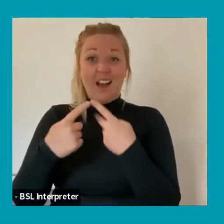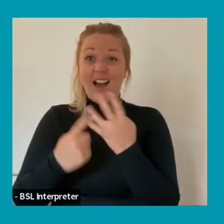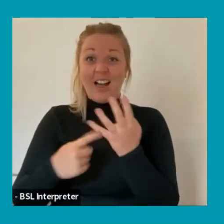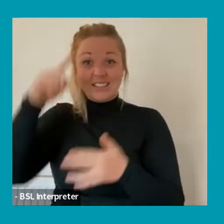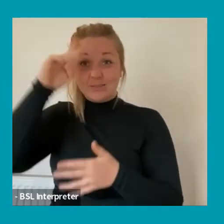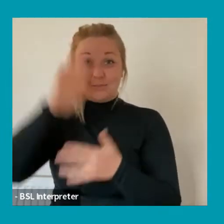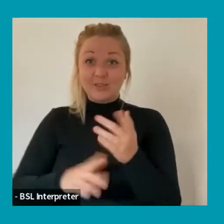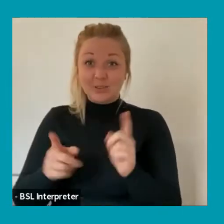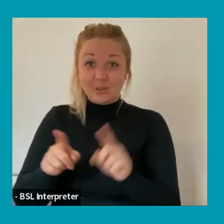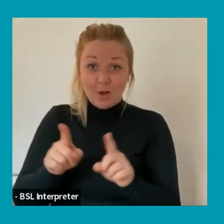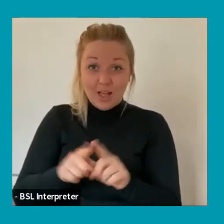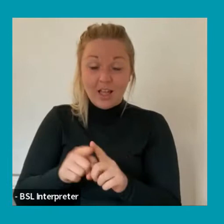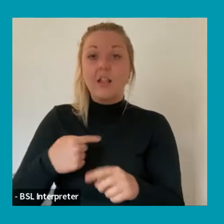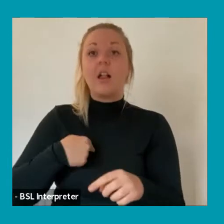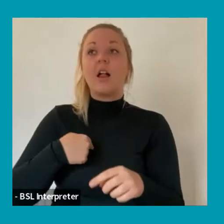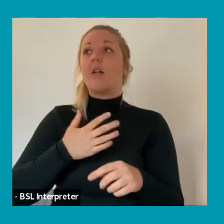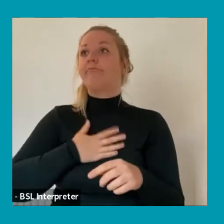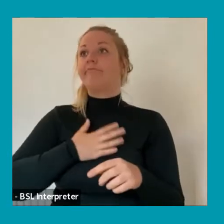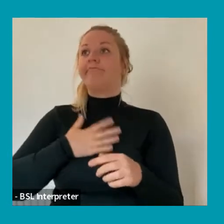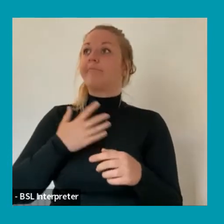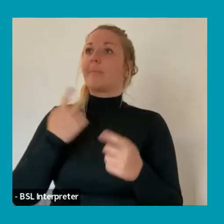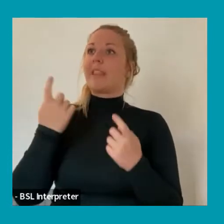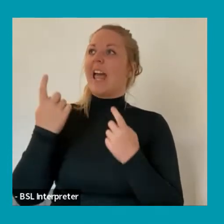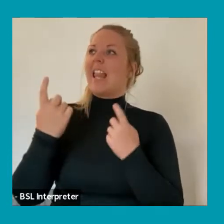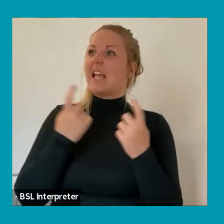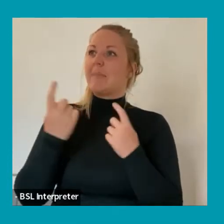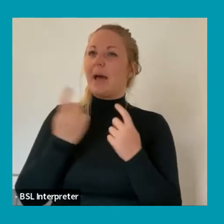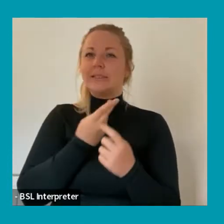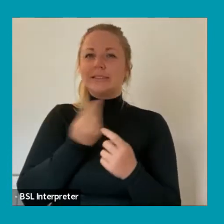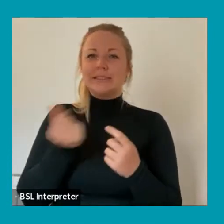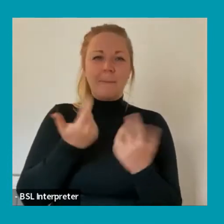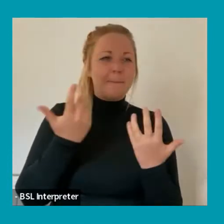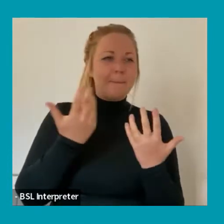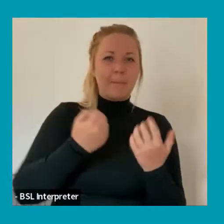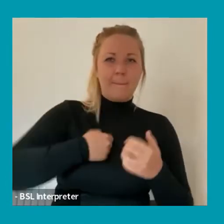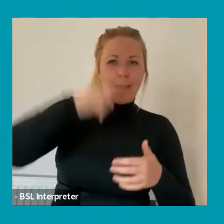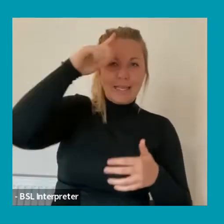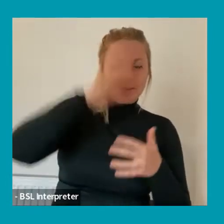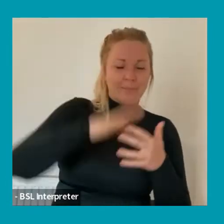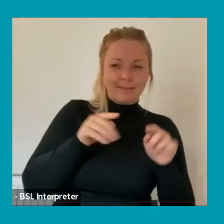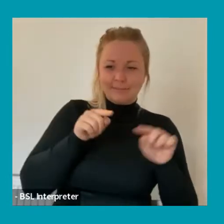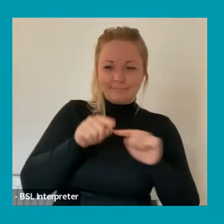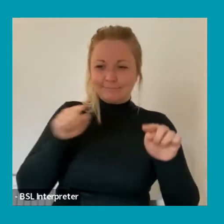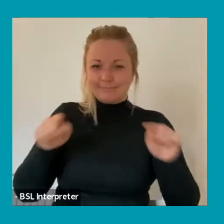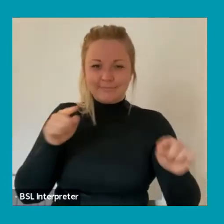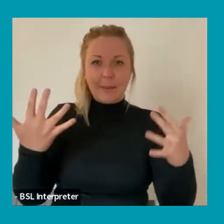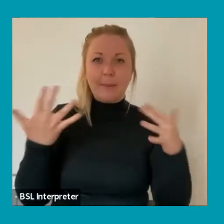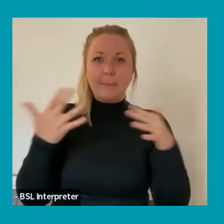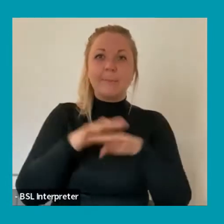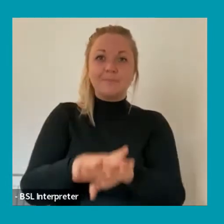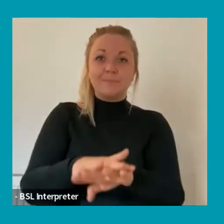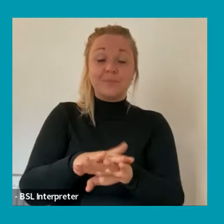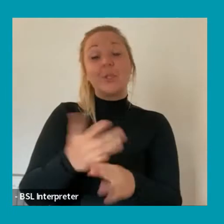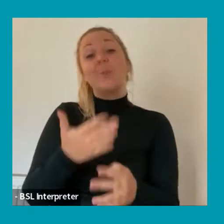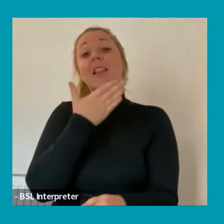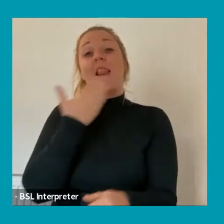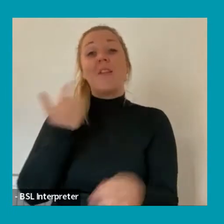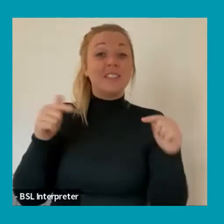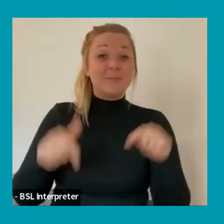I would like to think of some intersectional approaches to things. So, delighted to be here. Looking forward to the conversation. Thanks Barry.